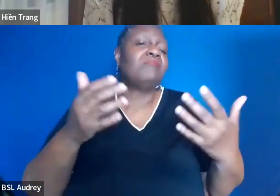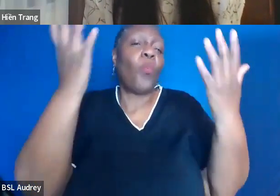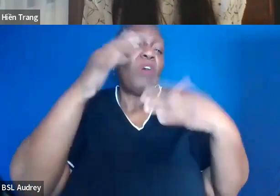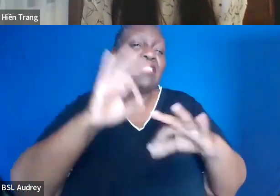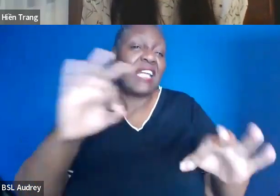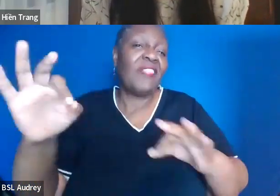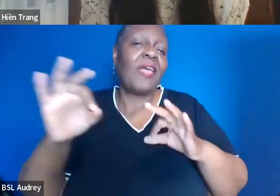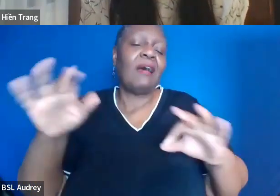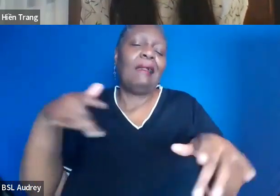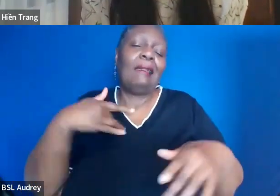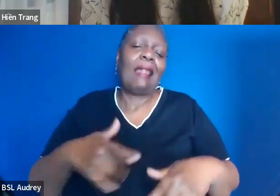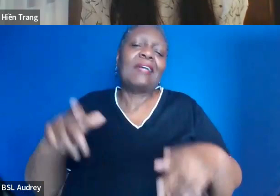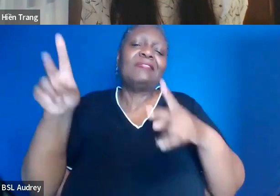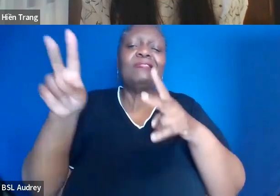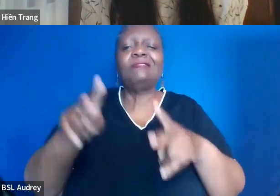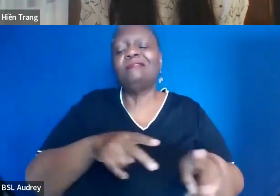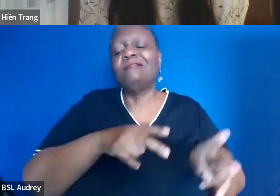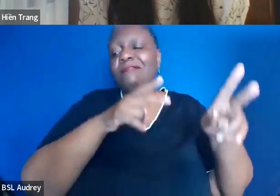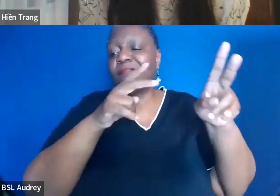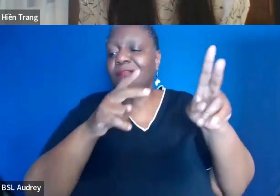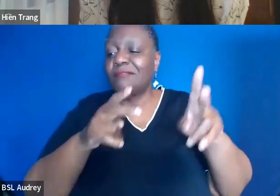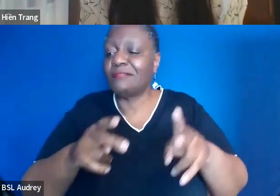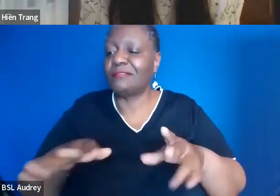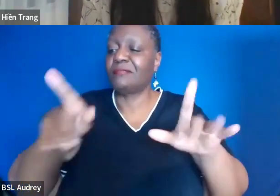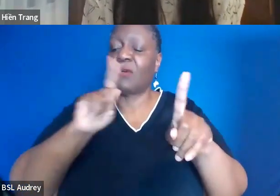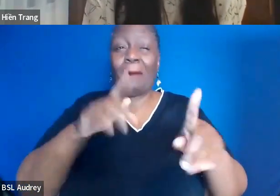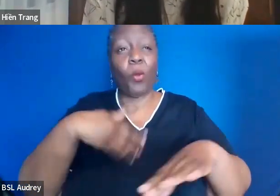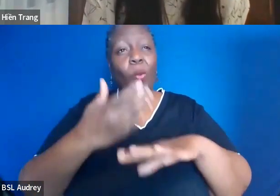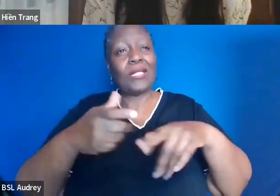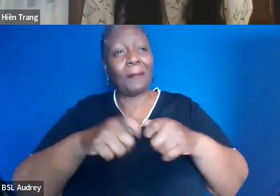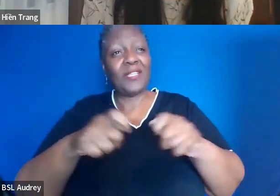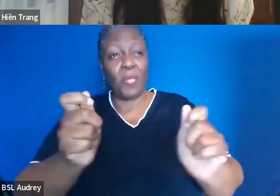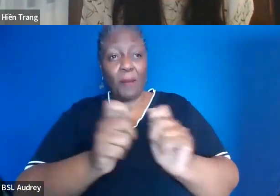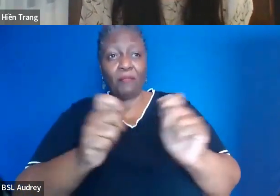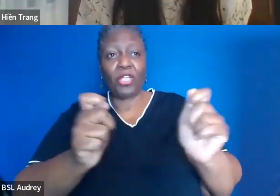said the slogan engraved on the front page, It was written by me.